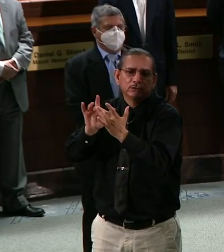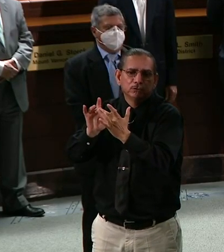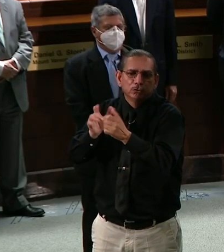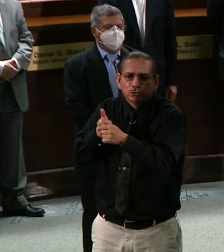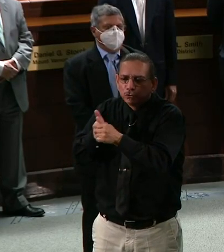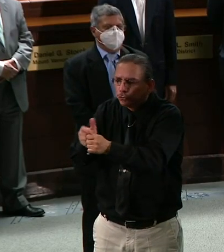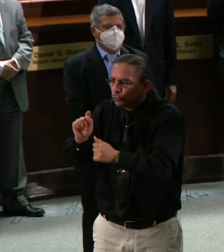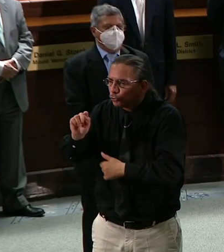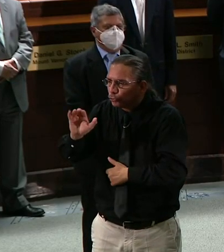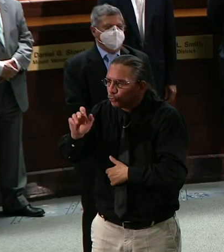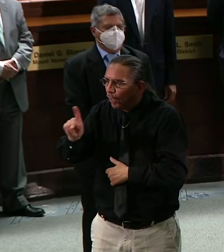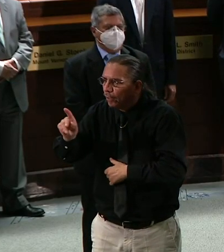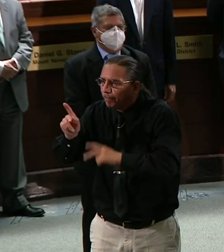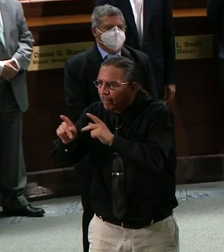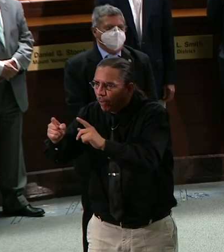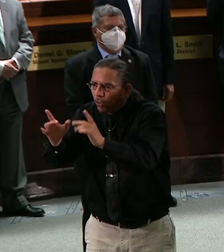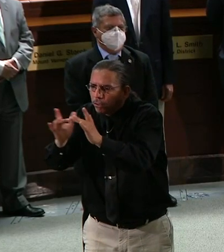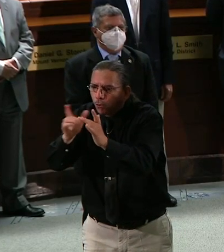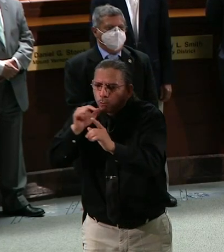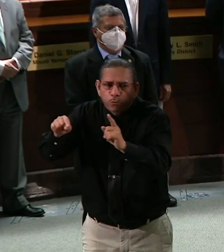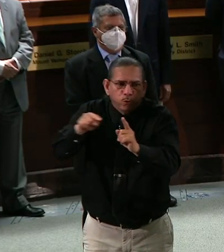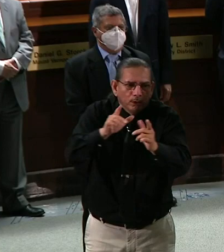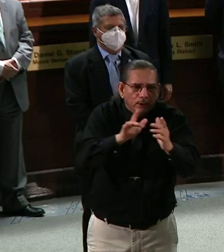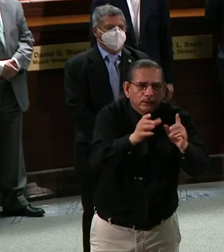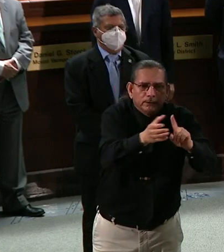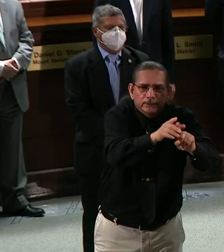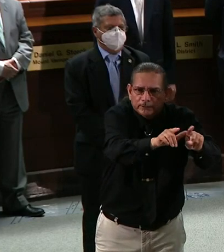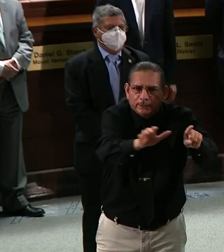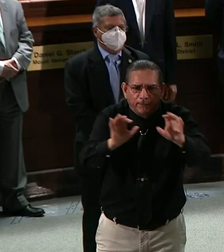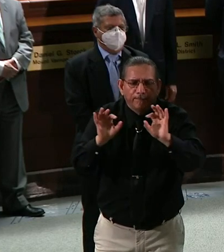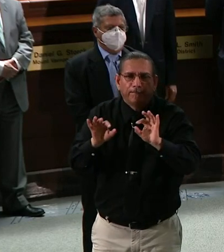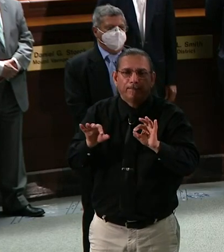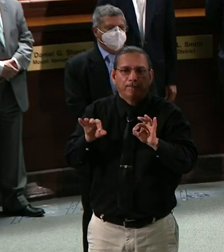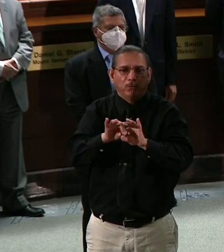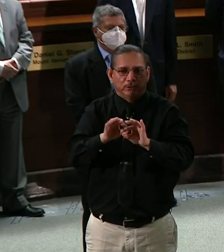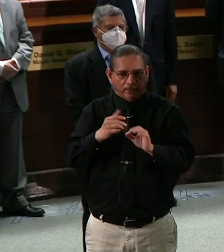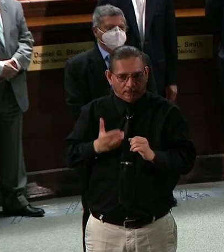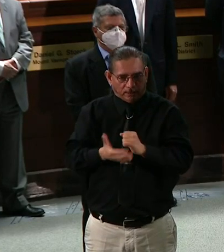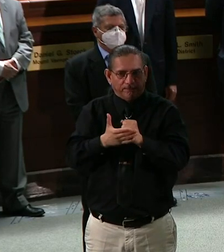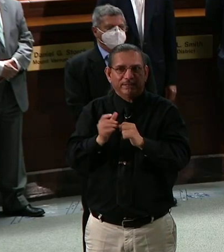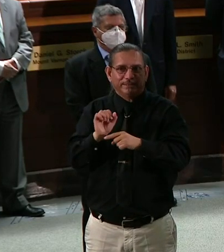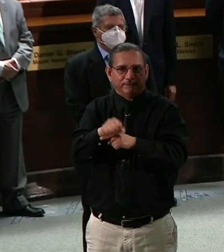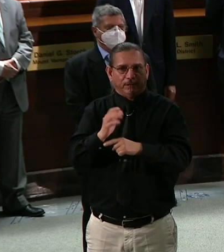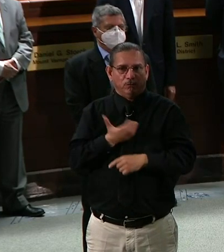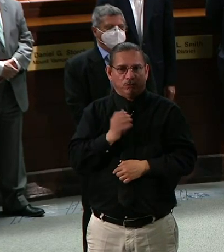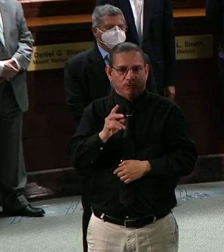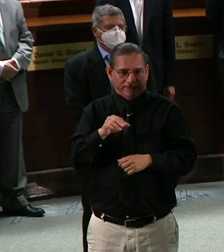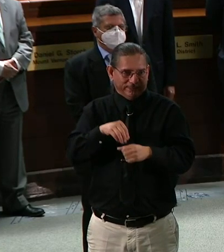BACK IN A MOMENT. AND I'M TAX BASIC CONTACT. VICE FOR TO